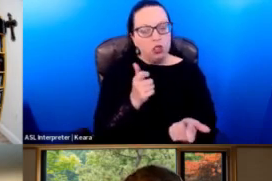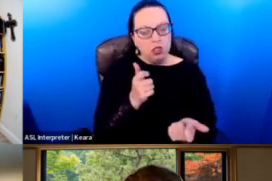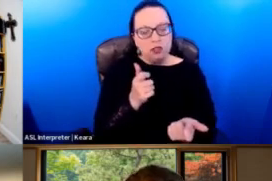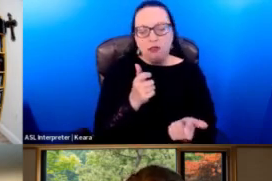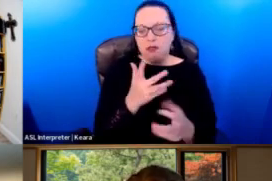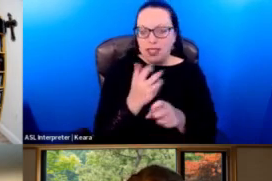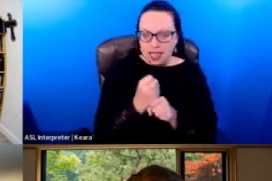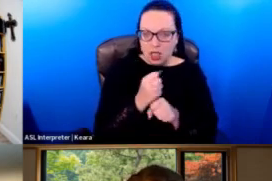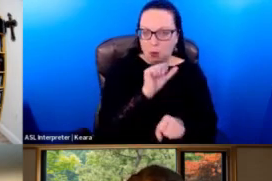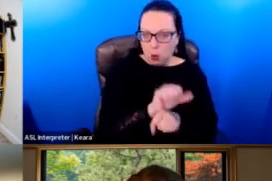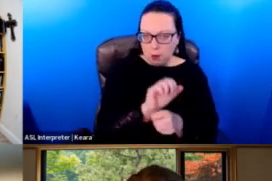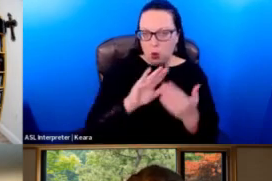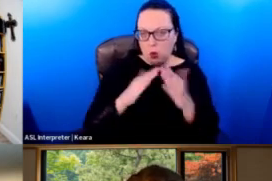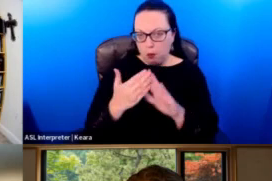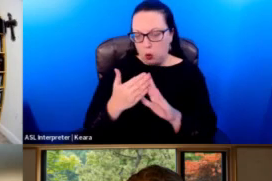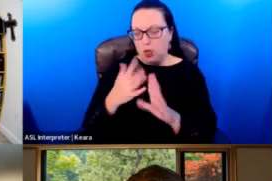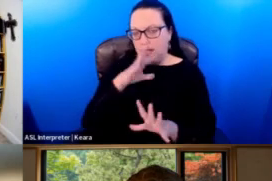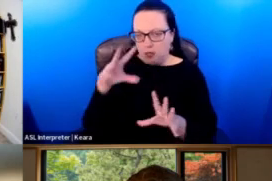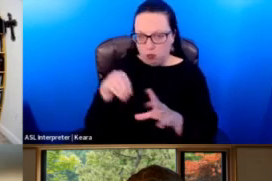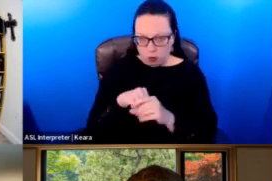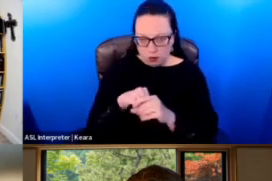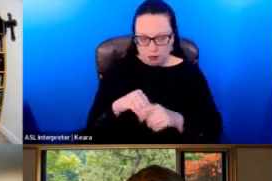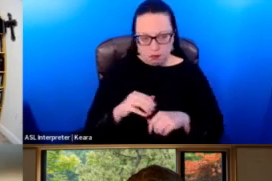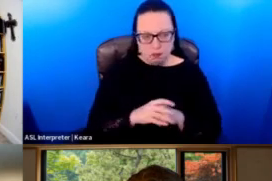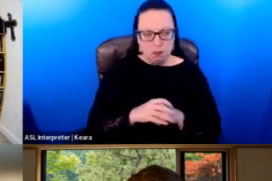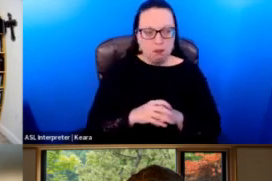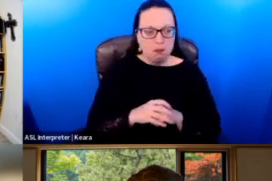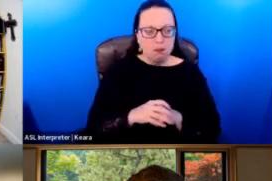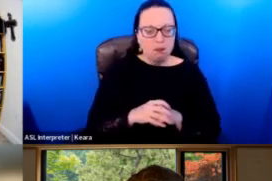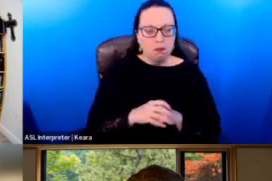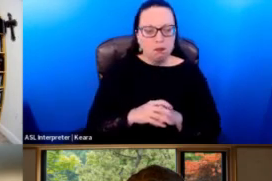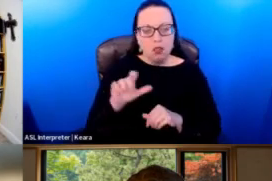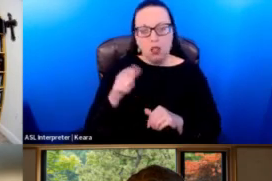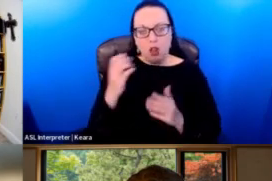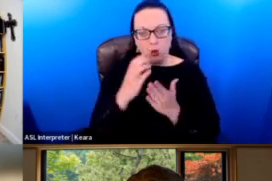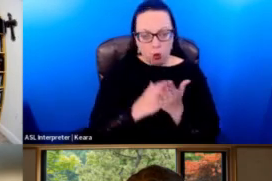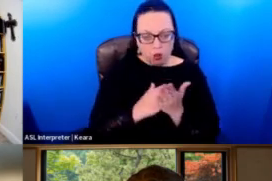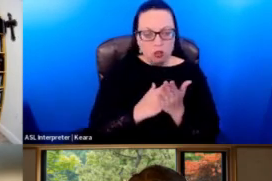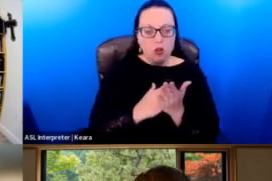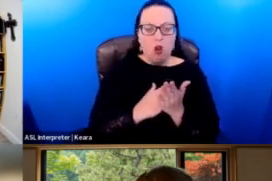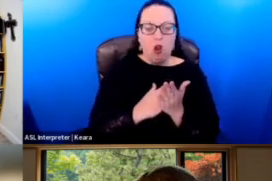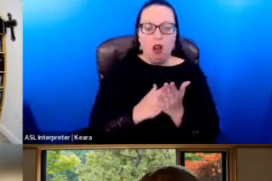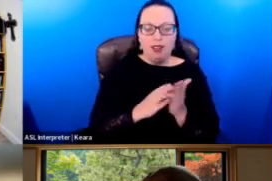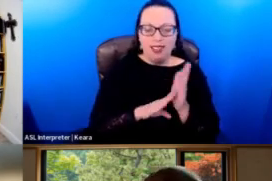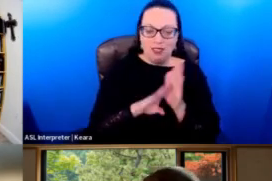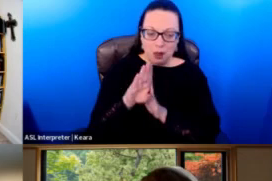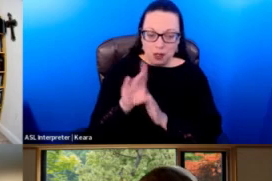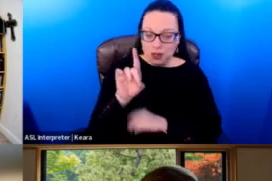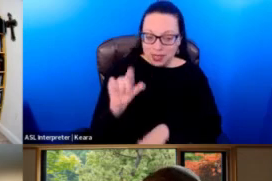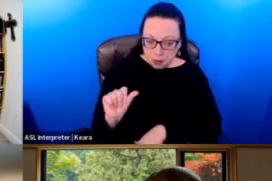Councils on Developmental Disabilities and employment. And then the fifth course that we uploaded this past year was